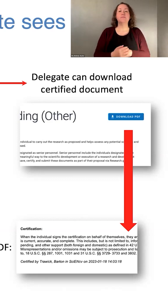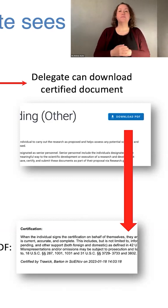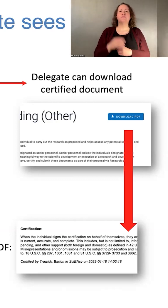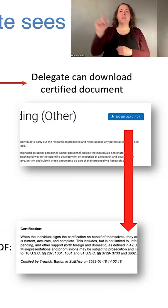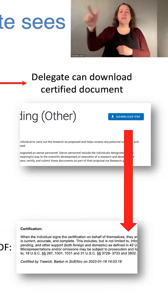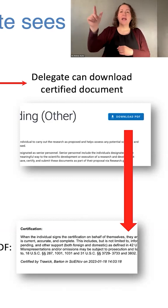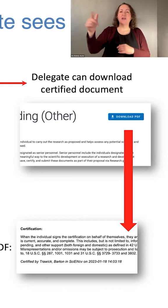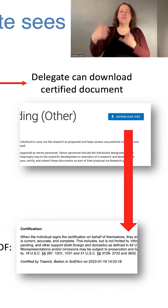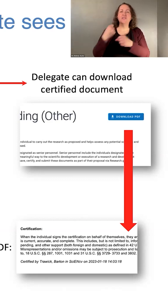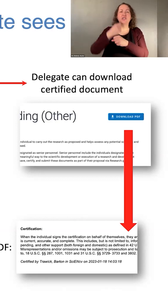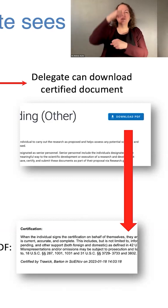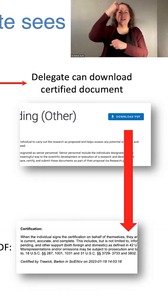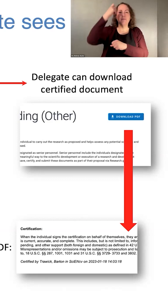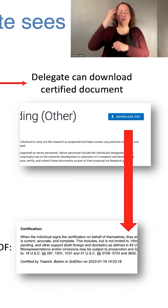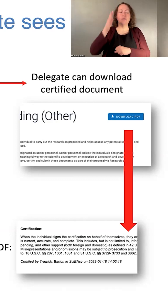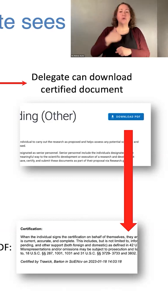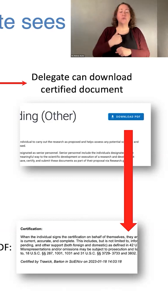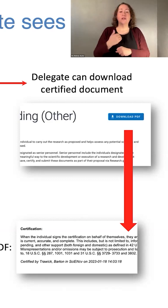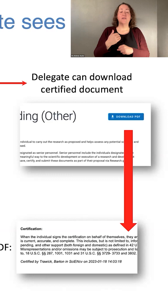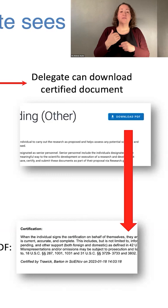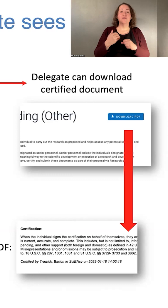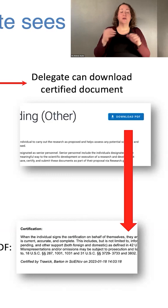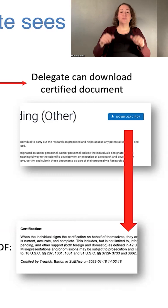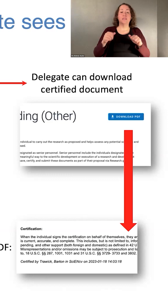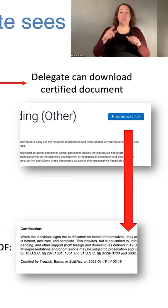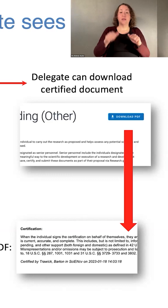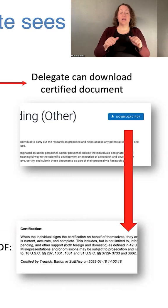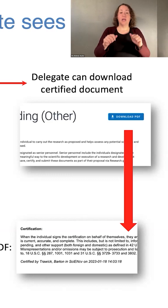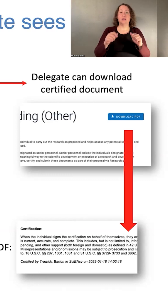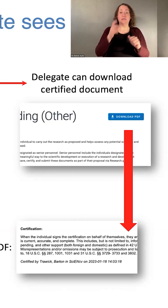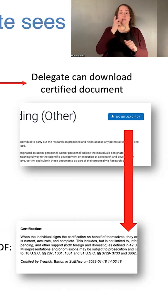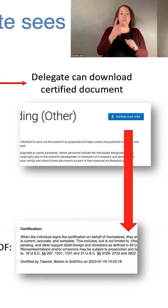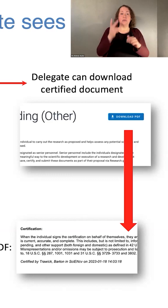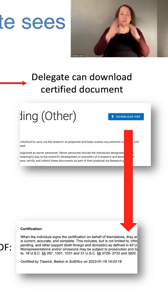where you can preview the PDF before you have your PI go and take a look at it.